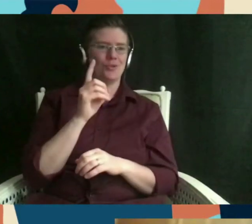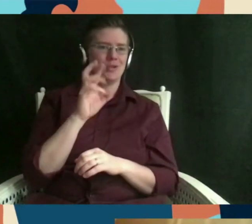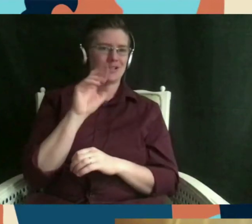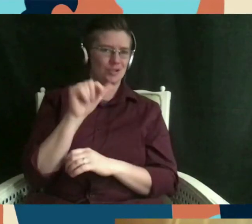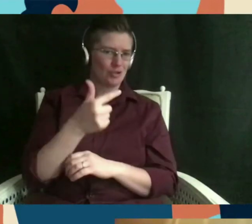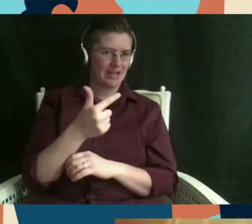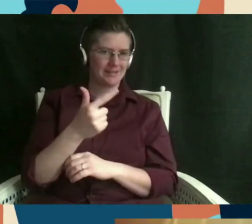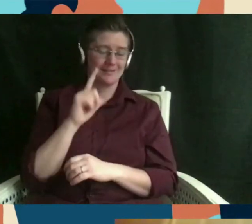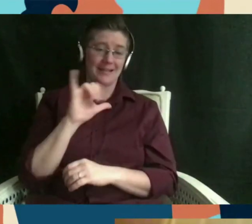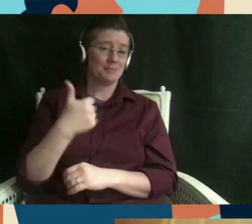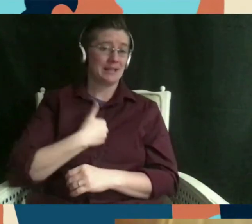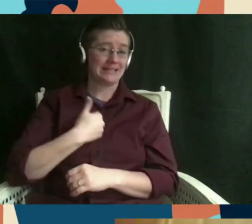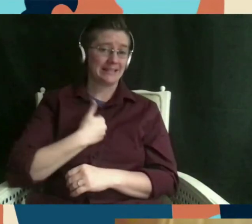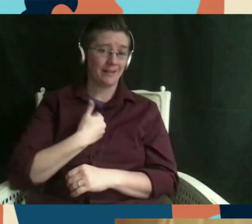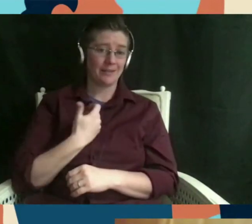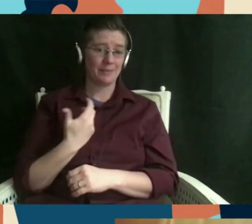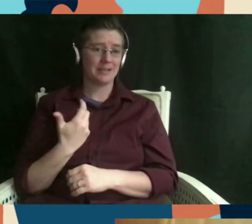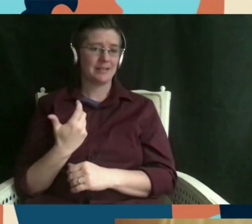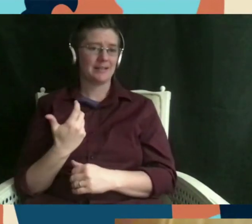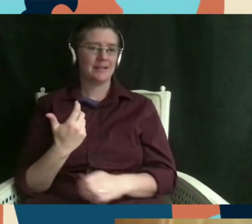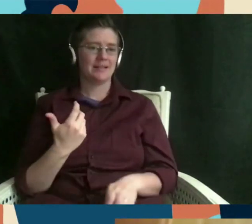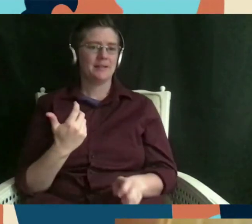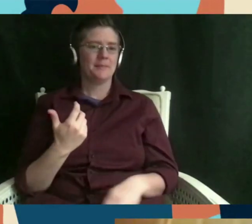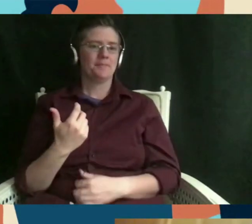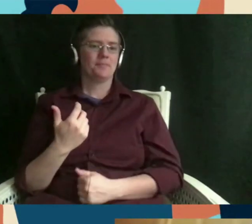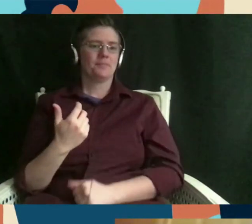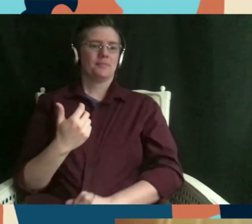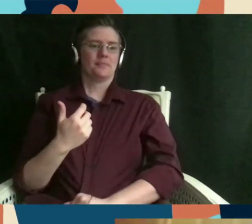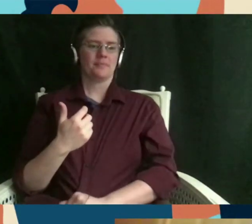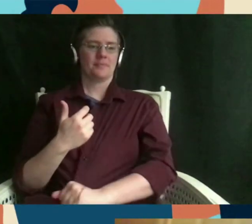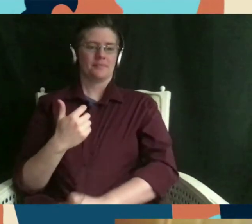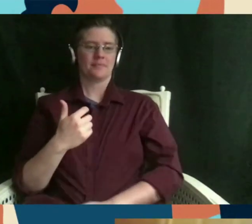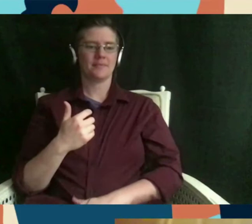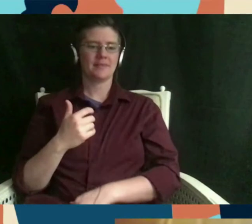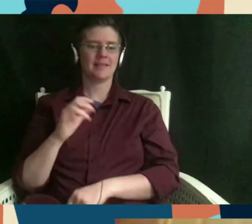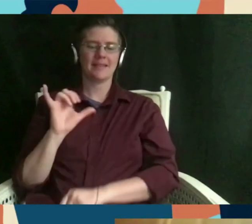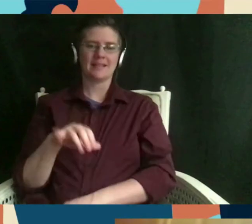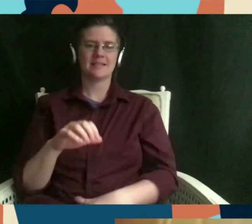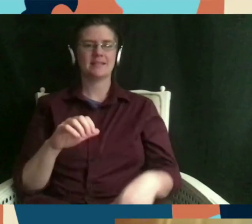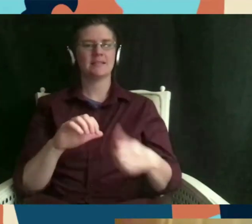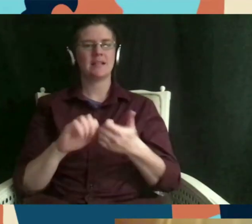because that's really how you immerse yourself in that culture you try and learn from others